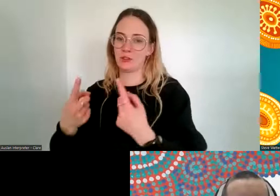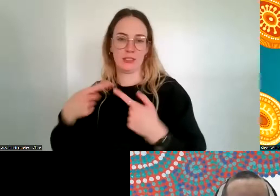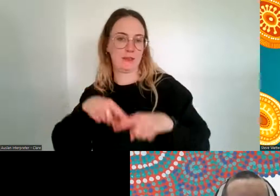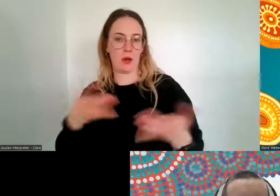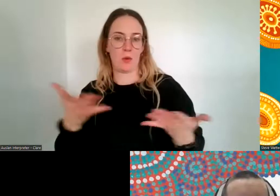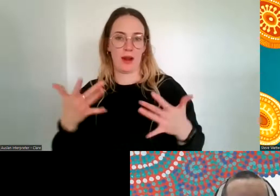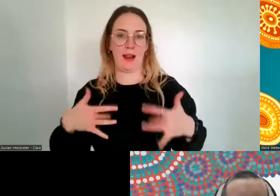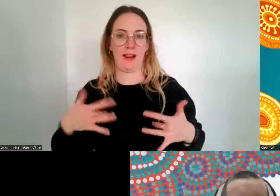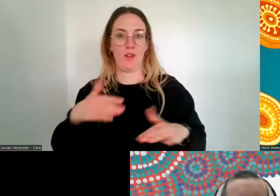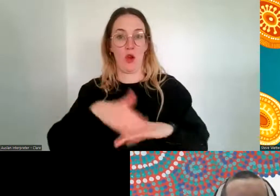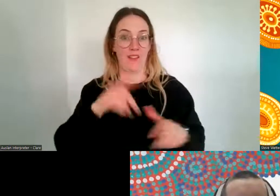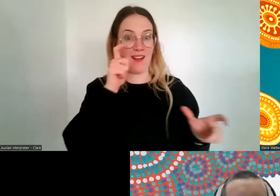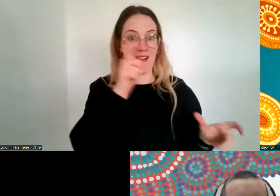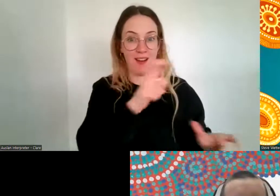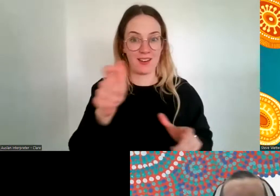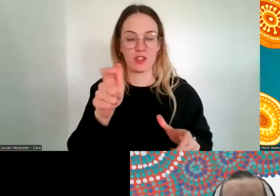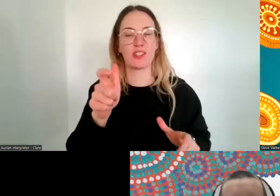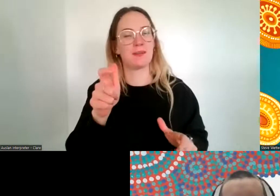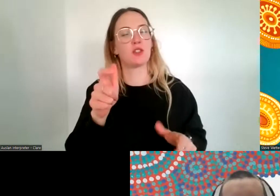which may affect how you share your story with the Royal Commission,